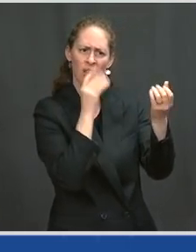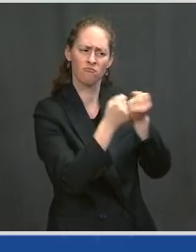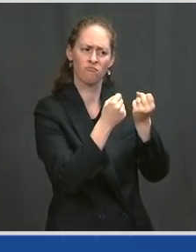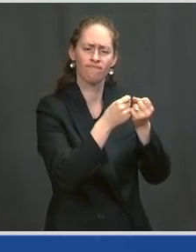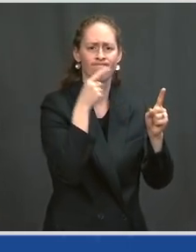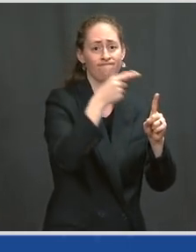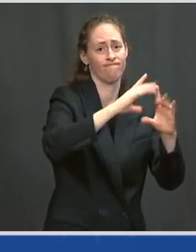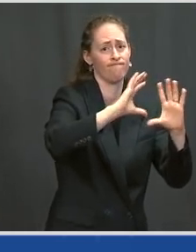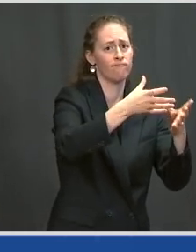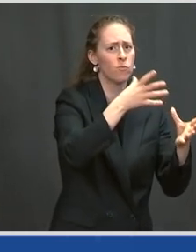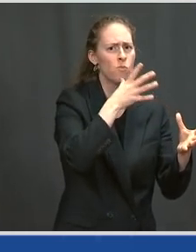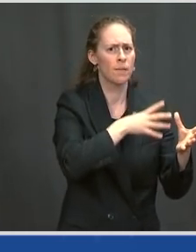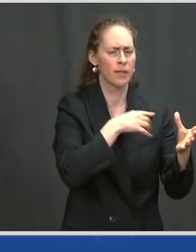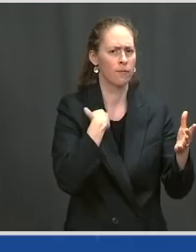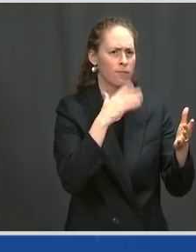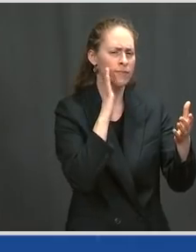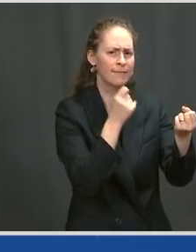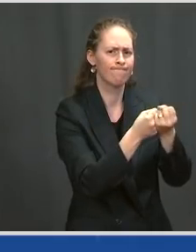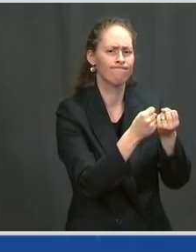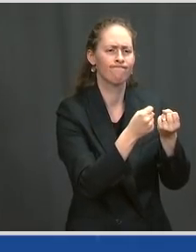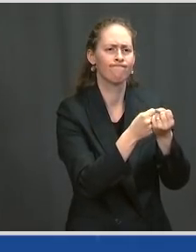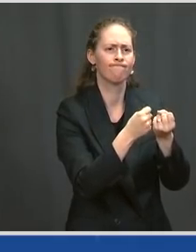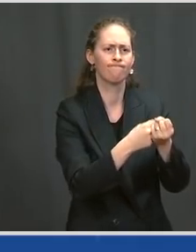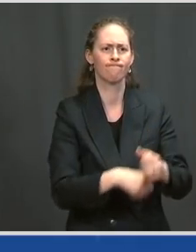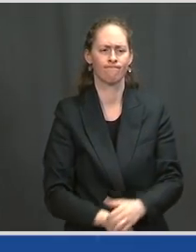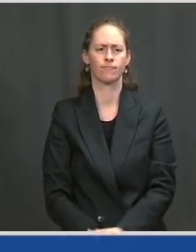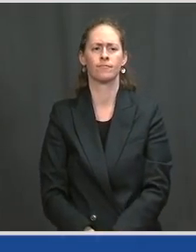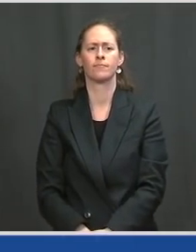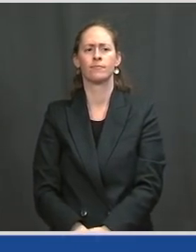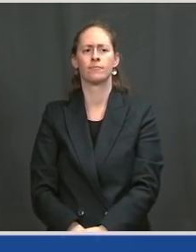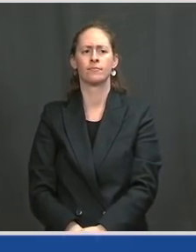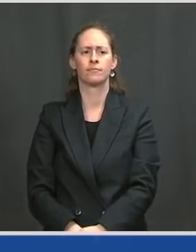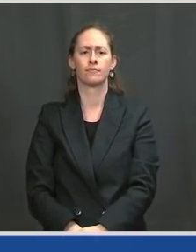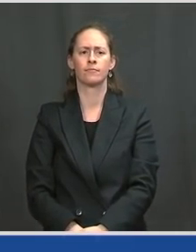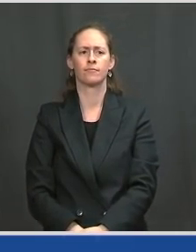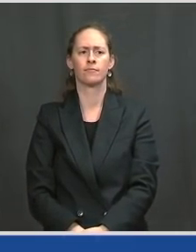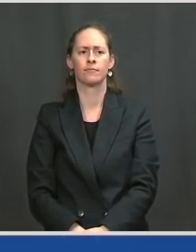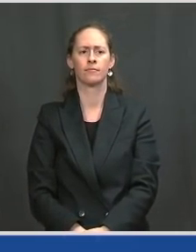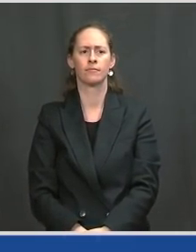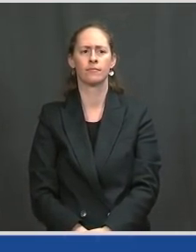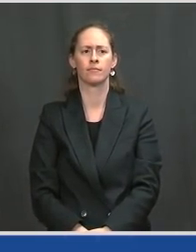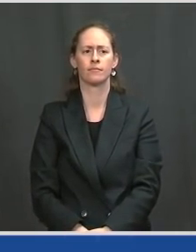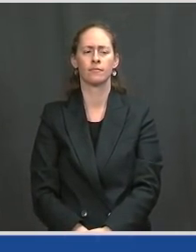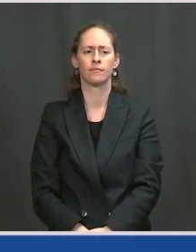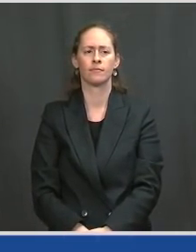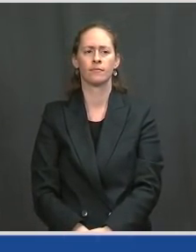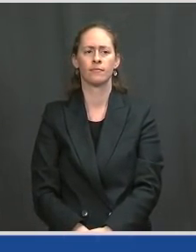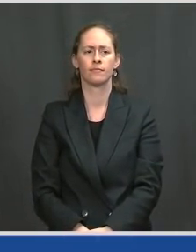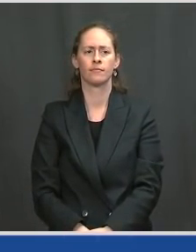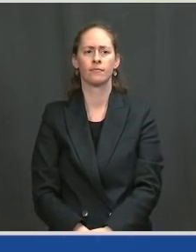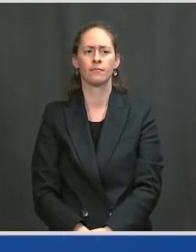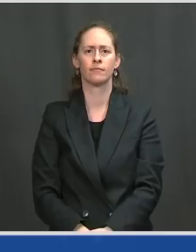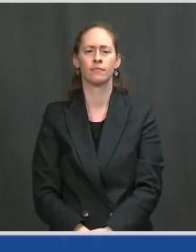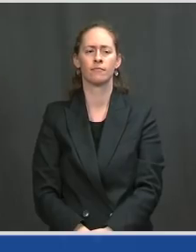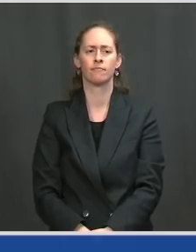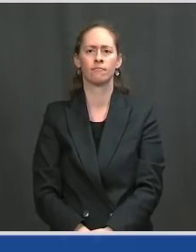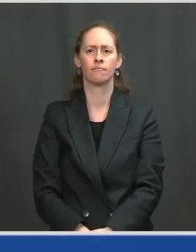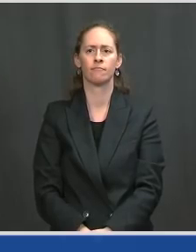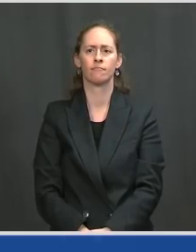During this crisis, thousands of childcare providers and centers were forced to close